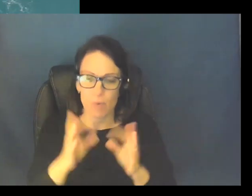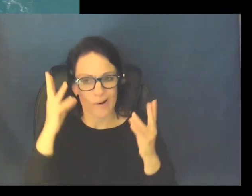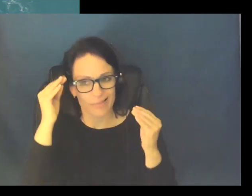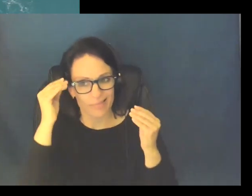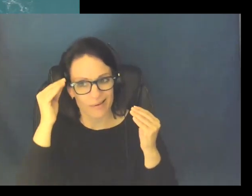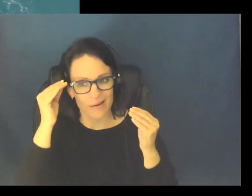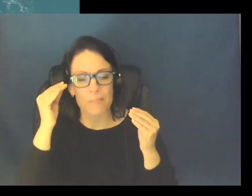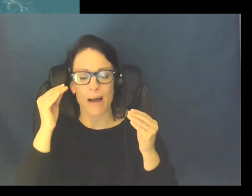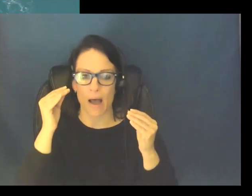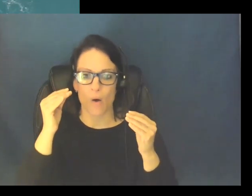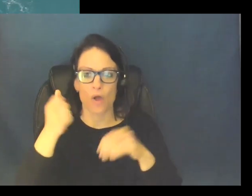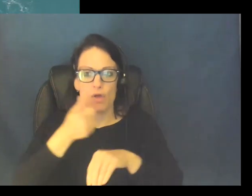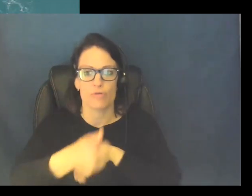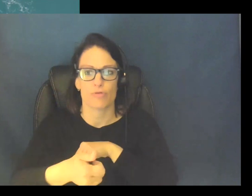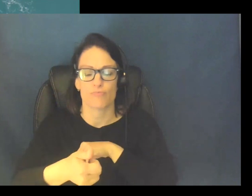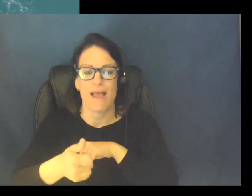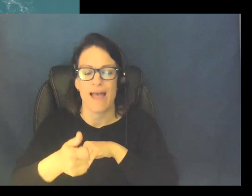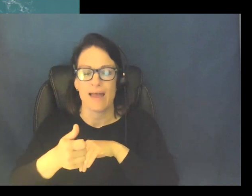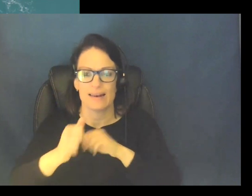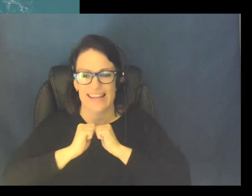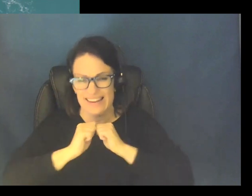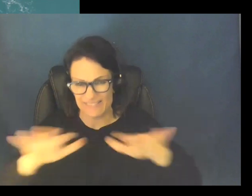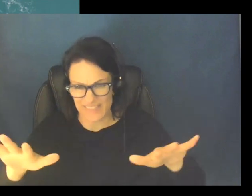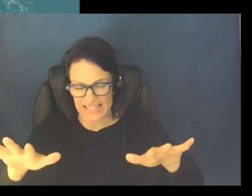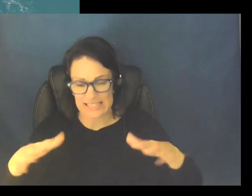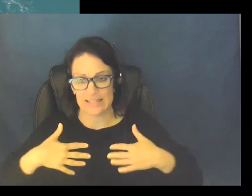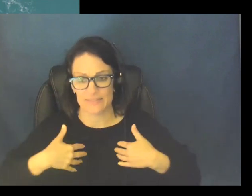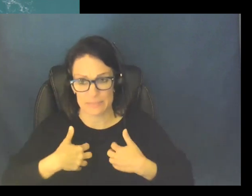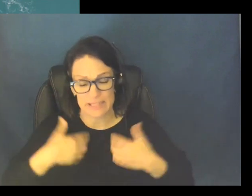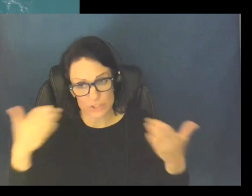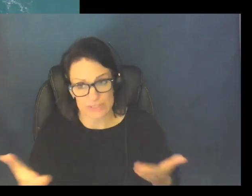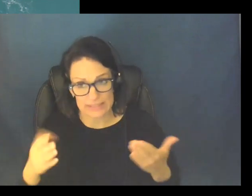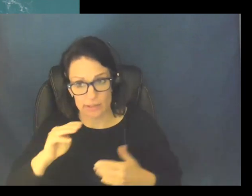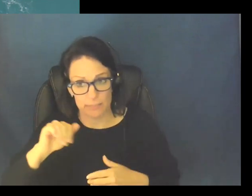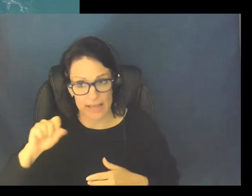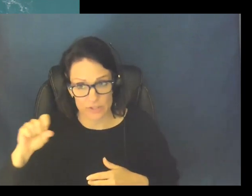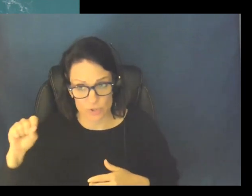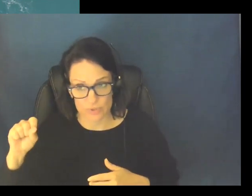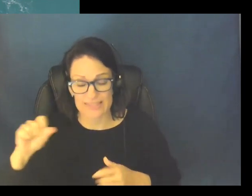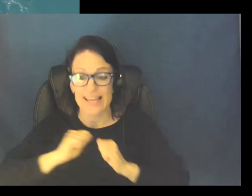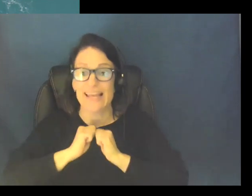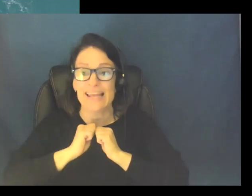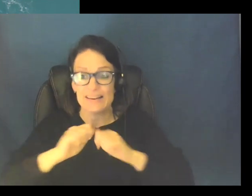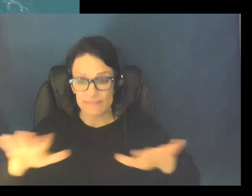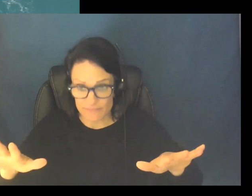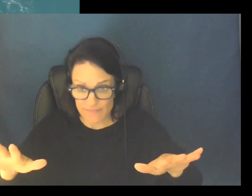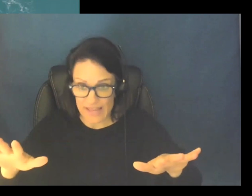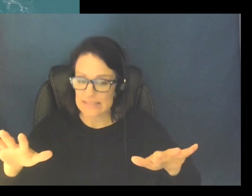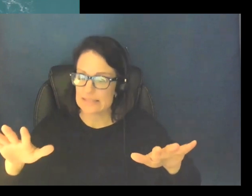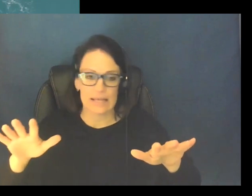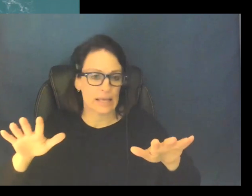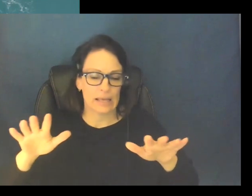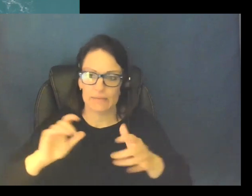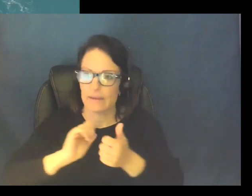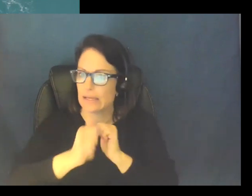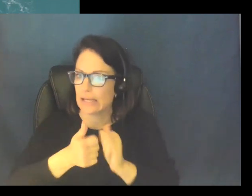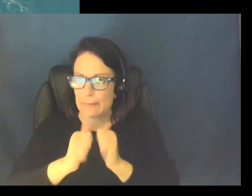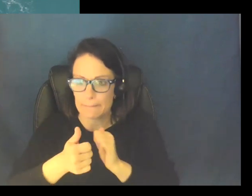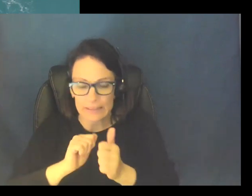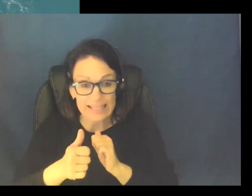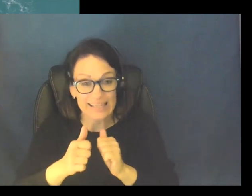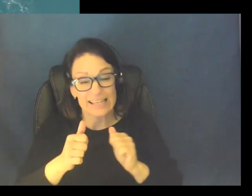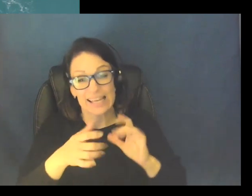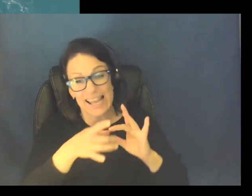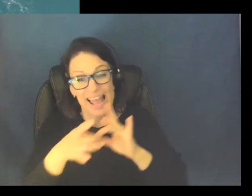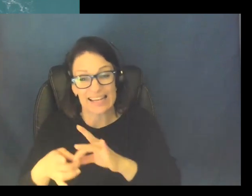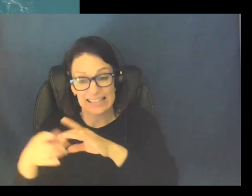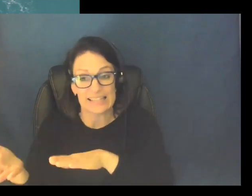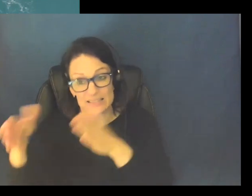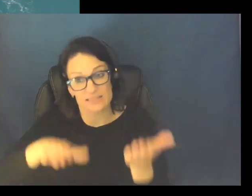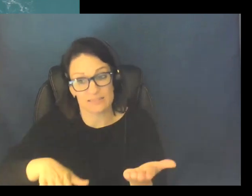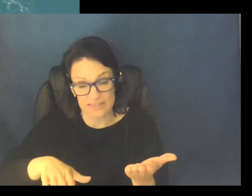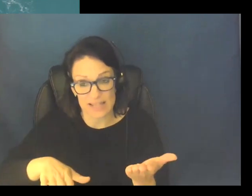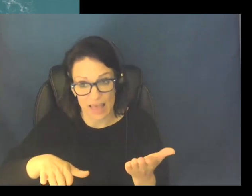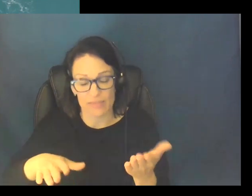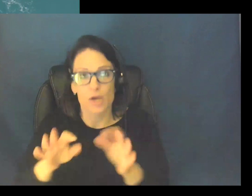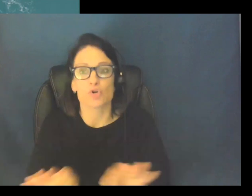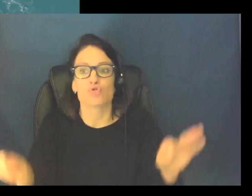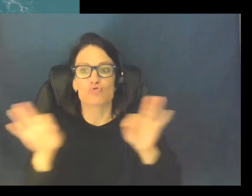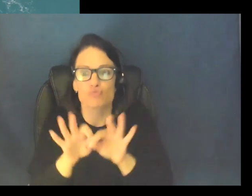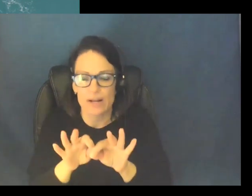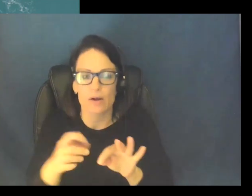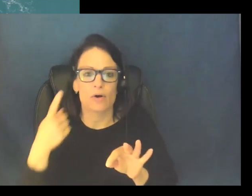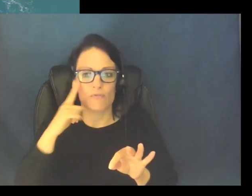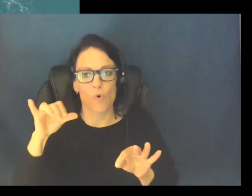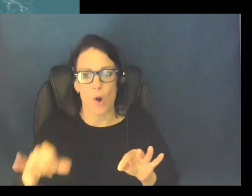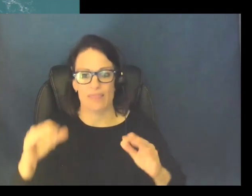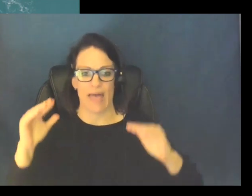And as we know, nutrient loading in any one location along a river system effects the whole watershed and this practice which harms local biodiversity likewise has ill effects on downstream ecosystems, as well.